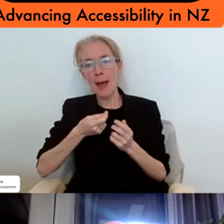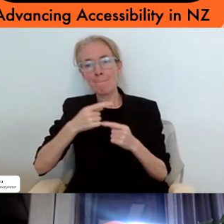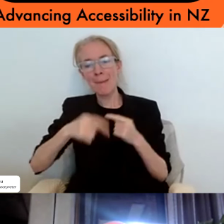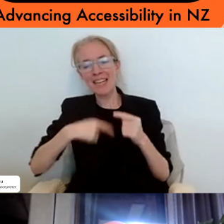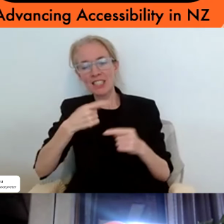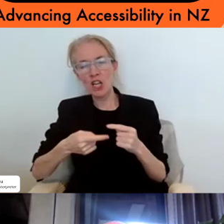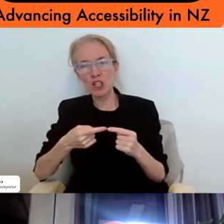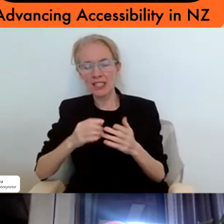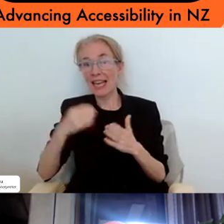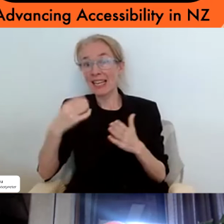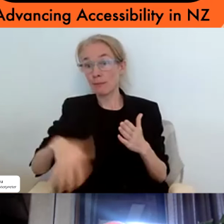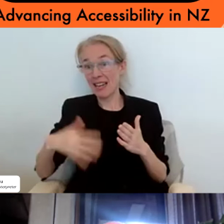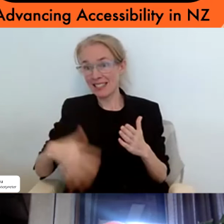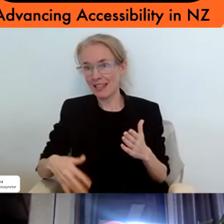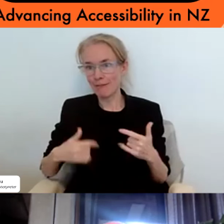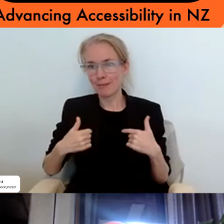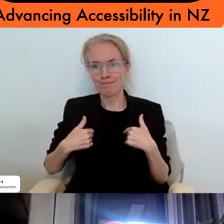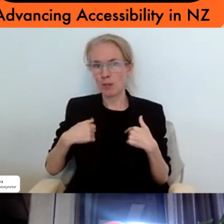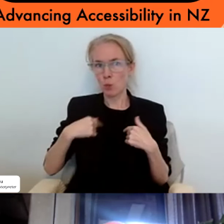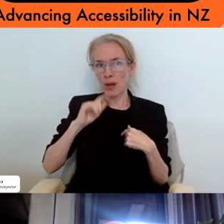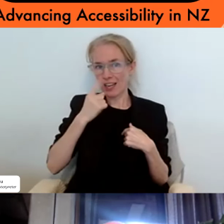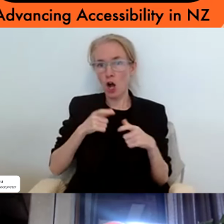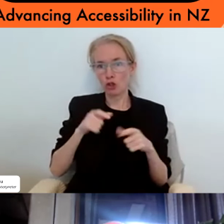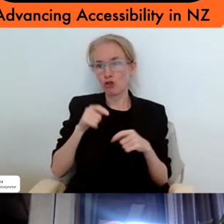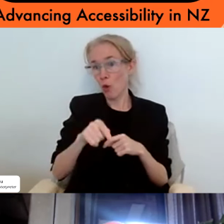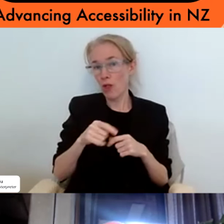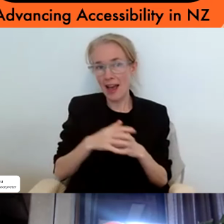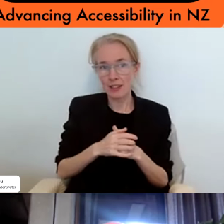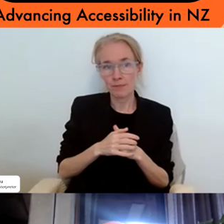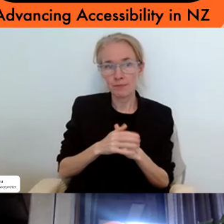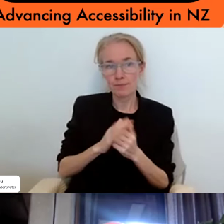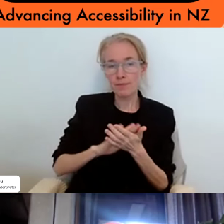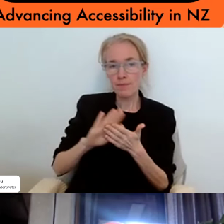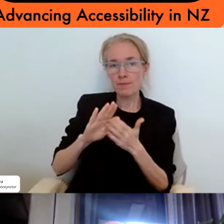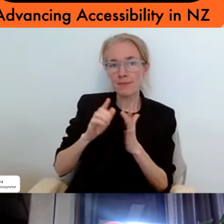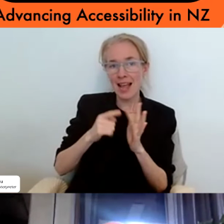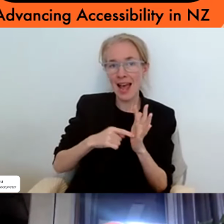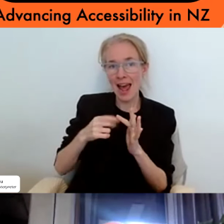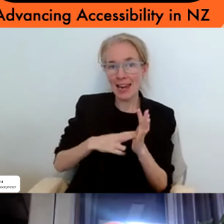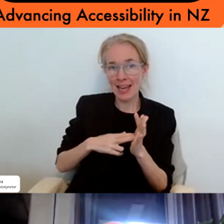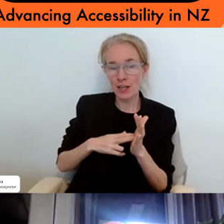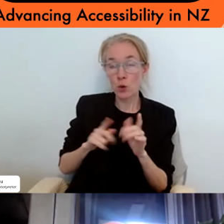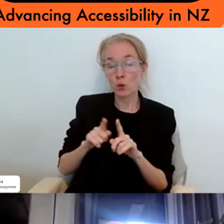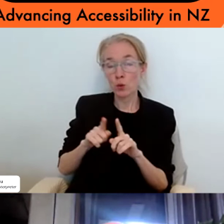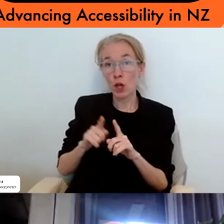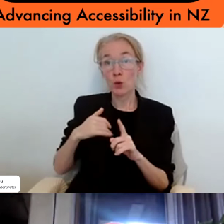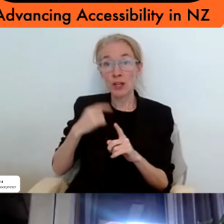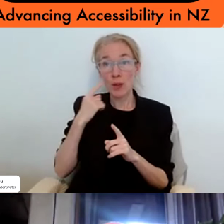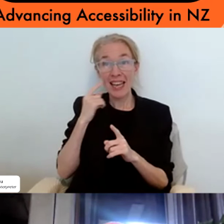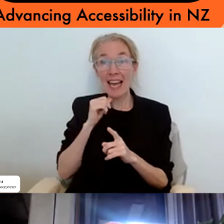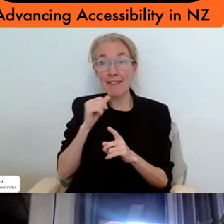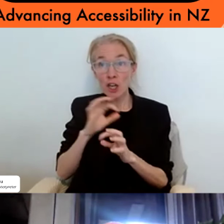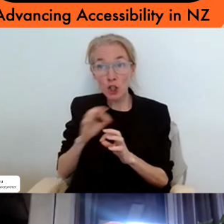we can do about that. I suppose you've also then got to weigh up the cost of not putting it in, particularly when you're in Community